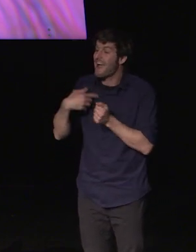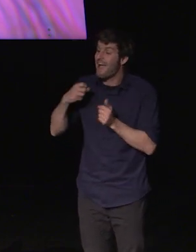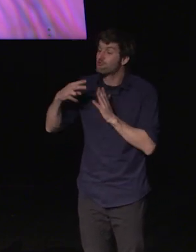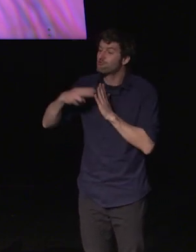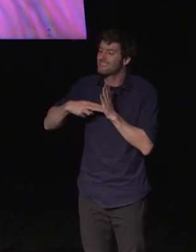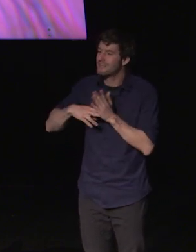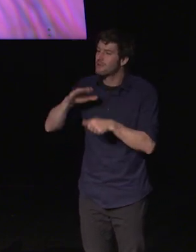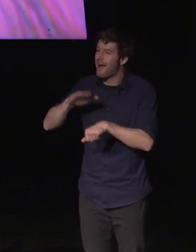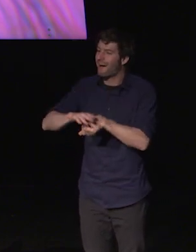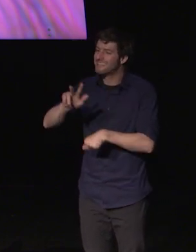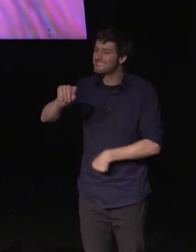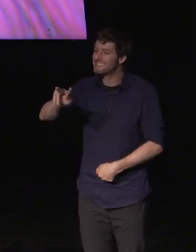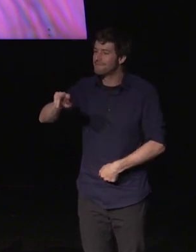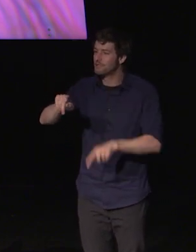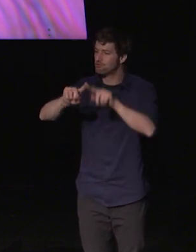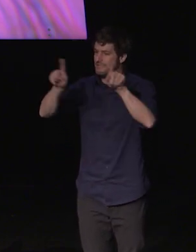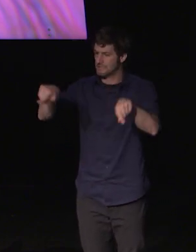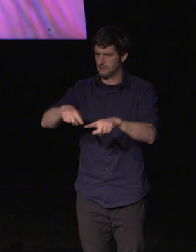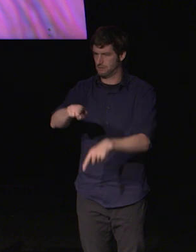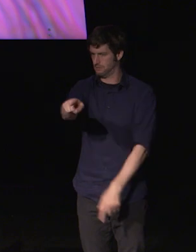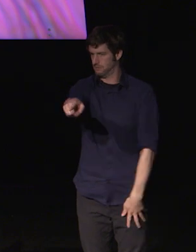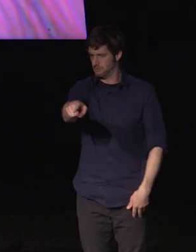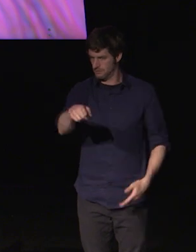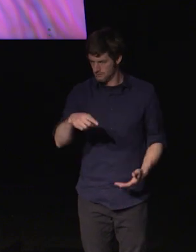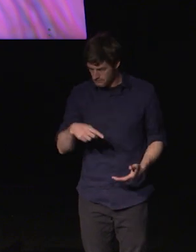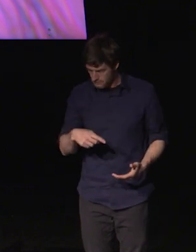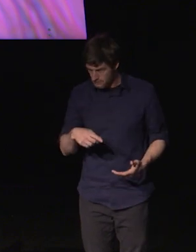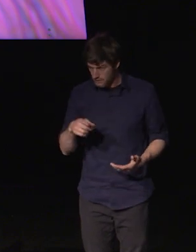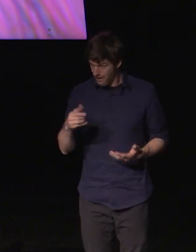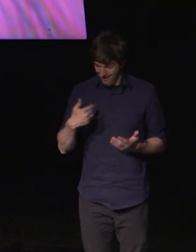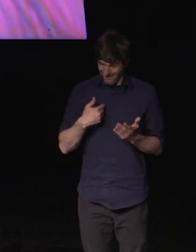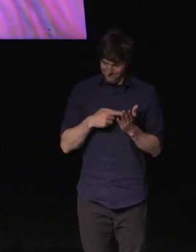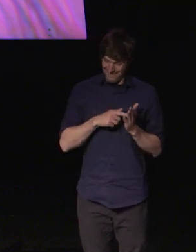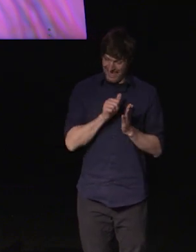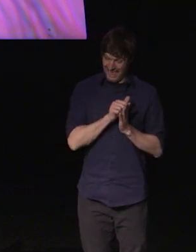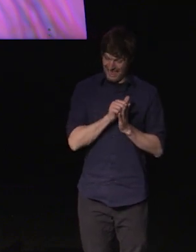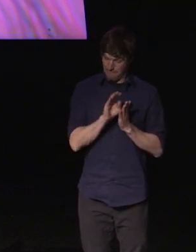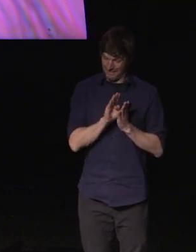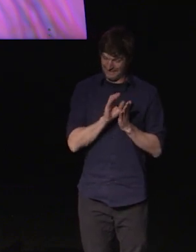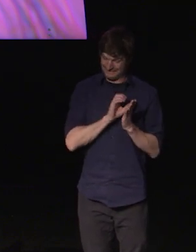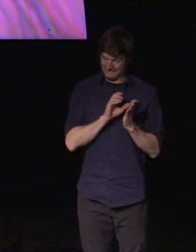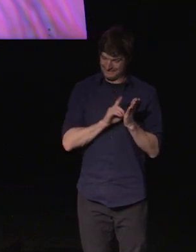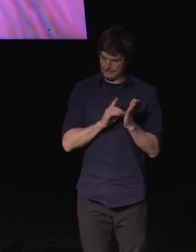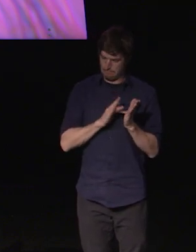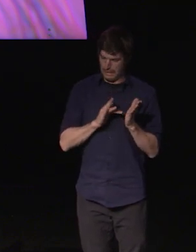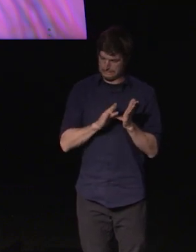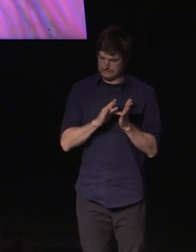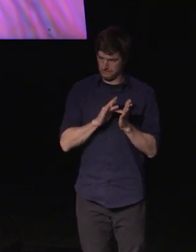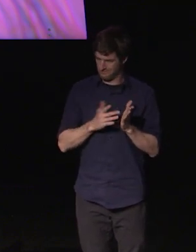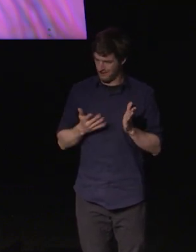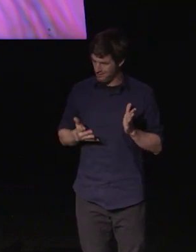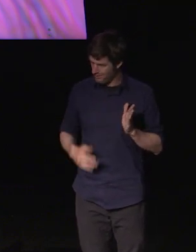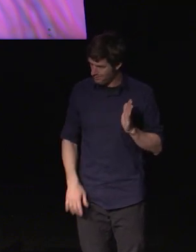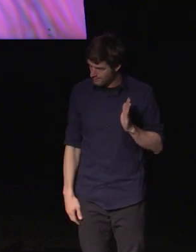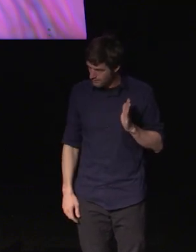and... You had like the ABCD buttons was on your phone, that was it. And everything was timed as well